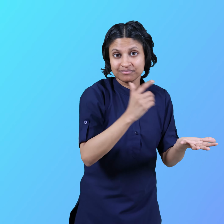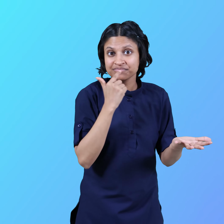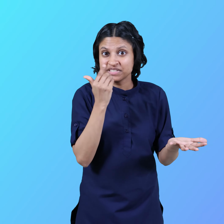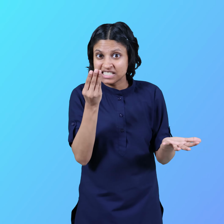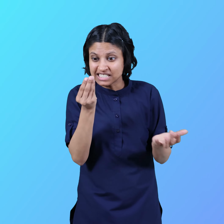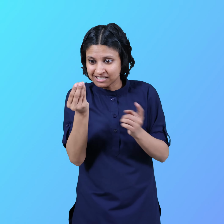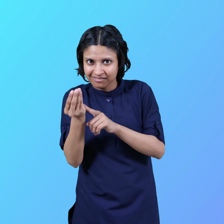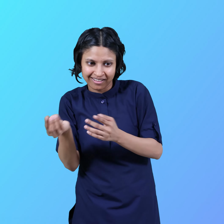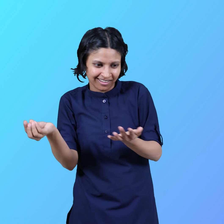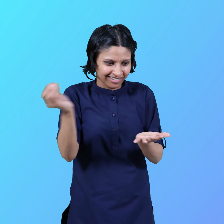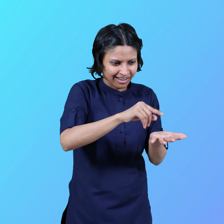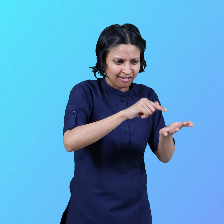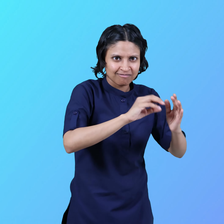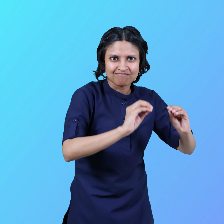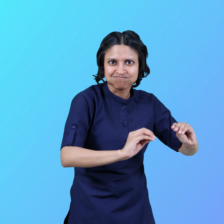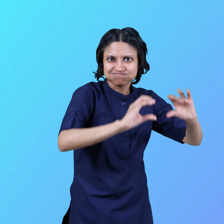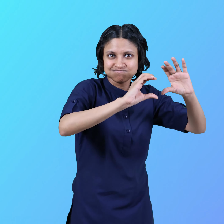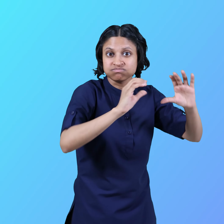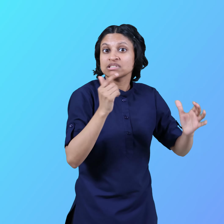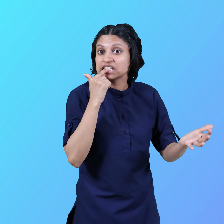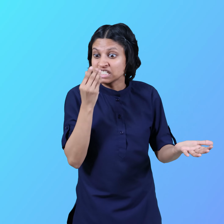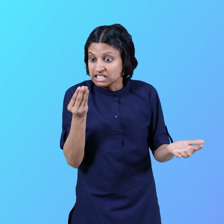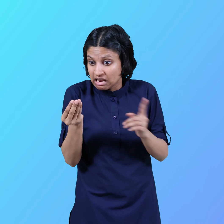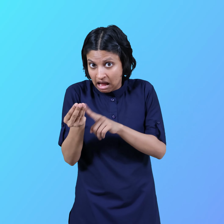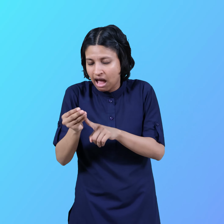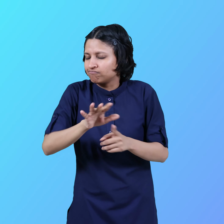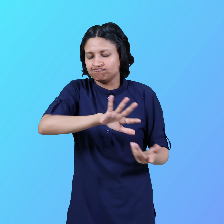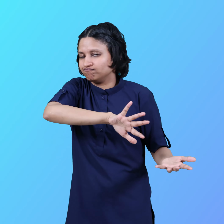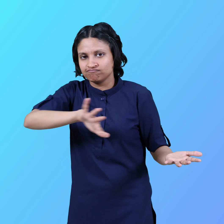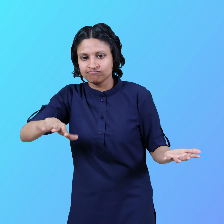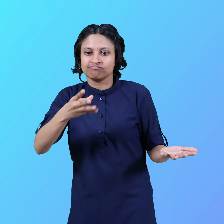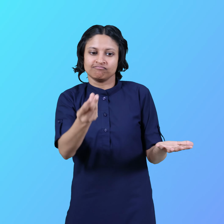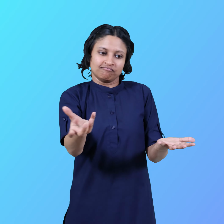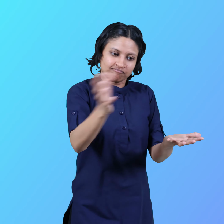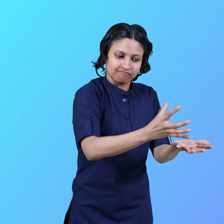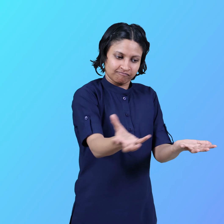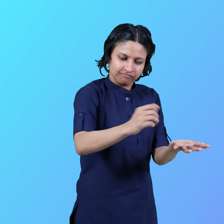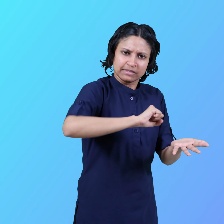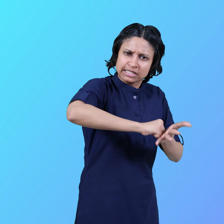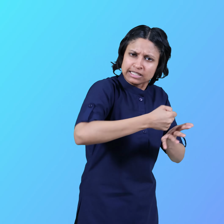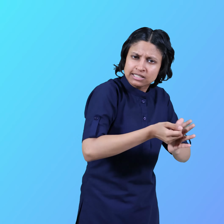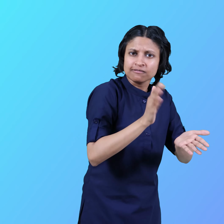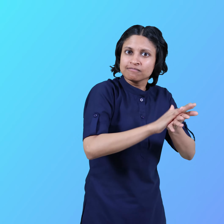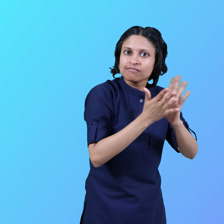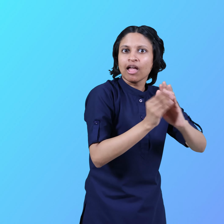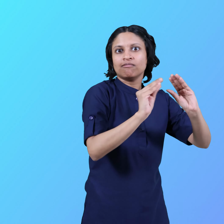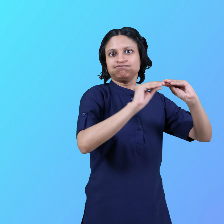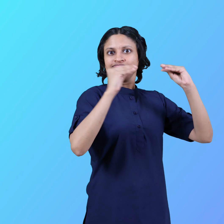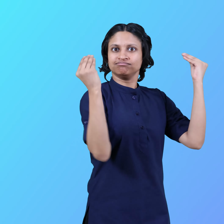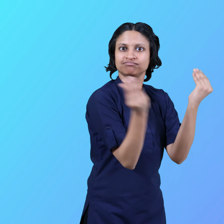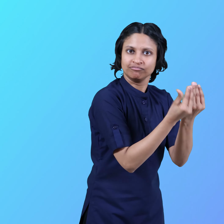Then she baked some bread without yeast.